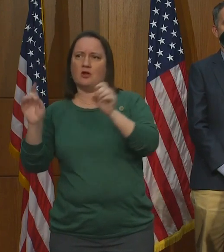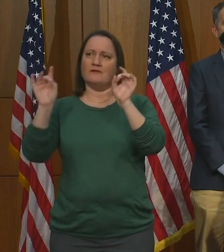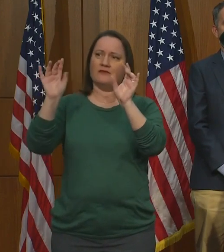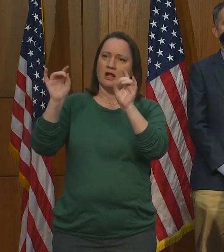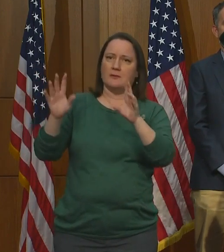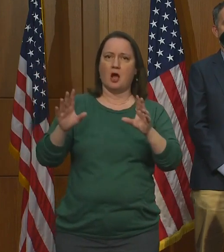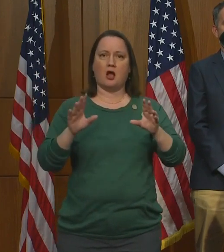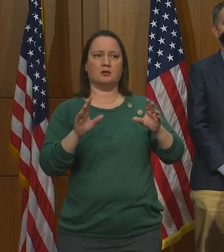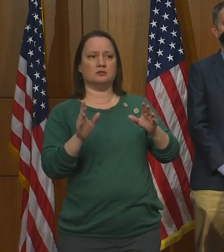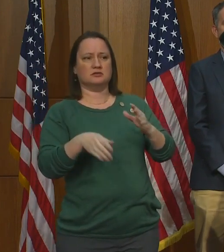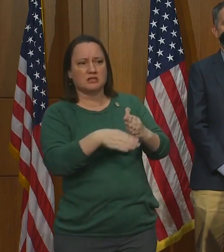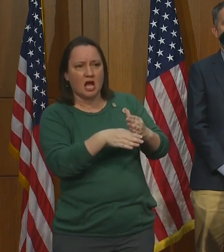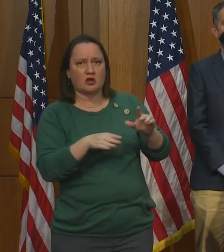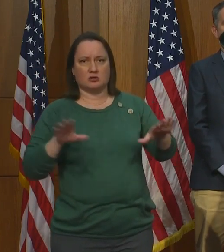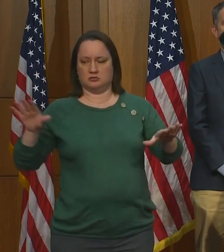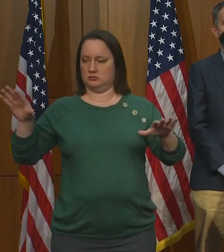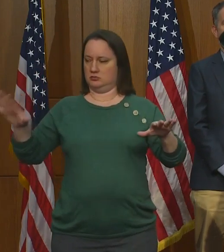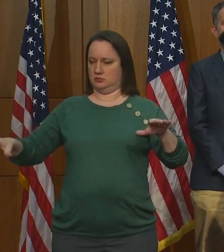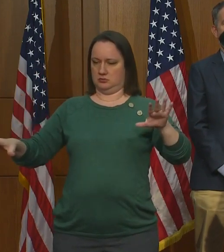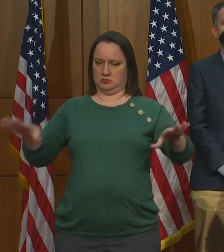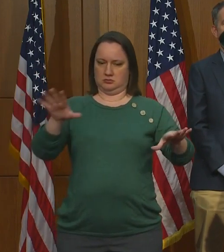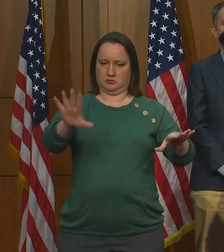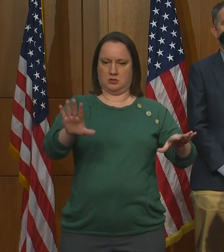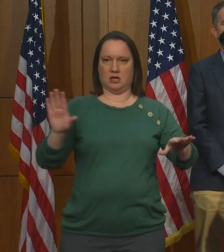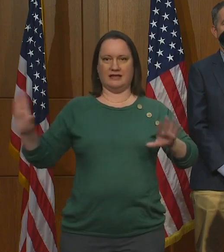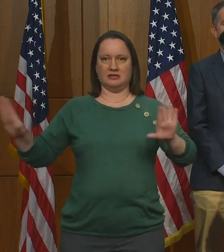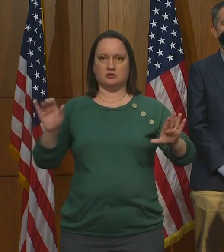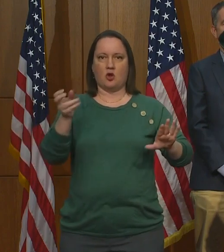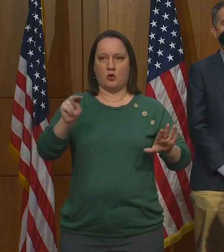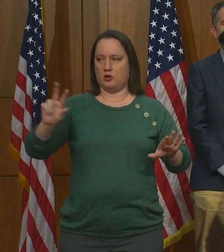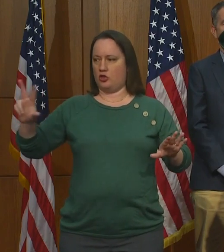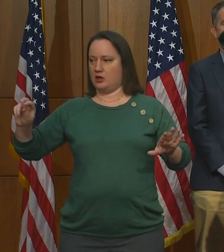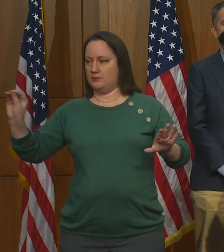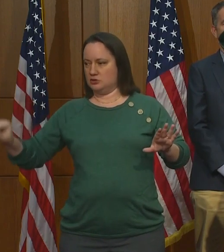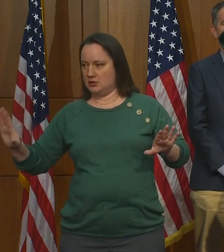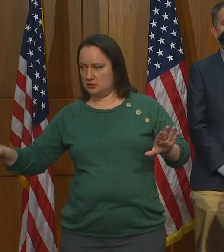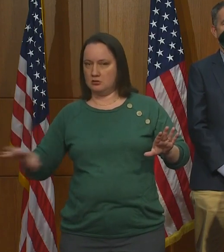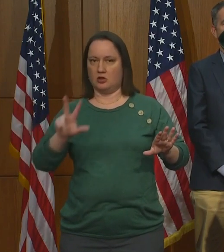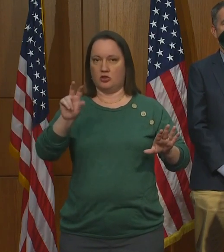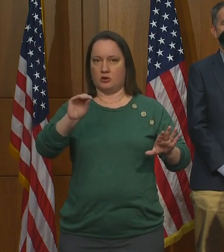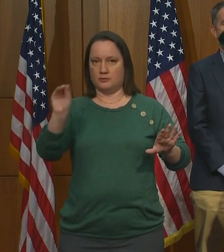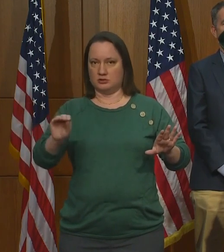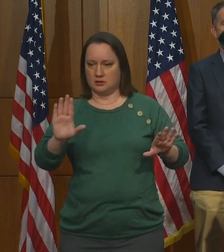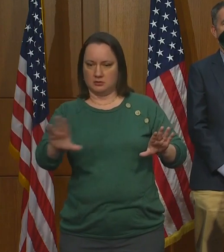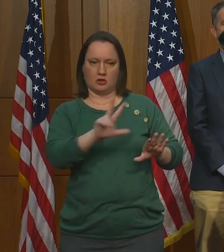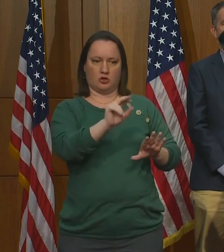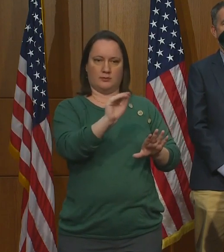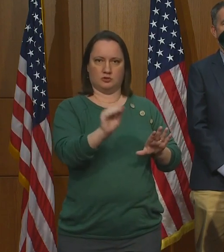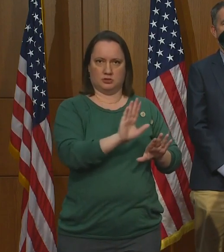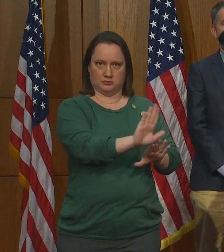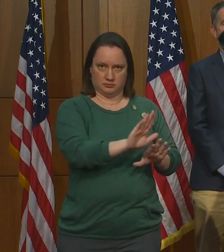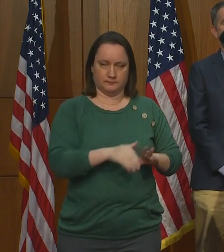DIAMOND A VOLLEYBALL. ACCORD A SOCCER FIELD IT'S PER. EACH EACH ROOM SHOULD HAVE ITS OWN